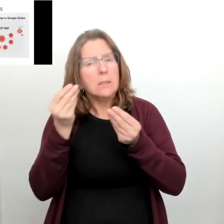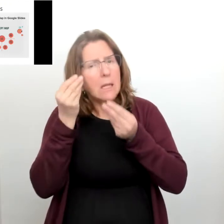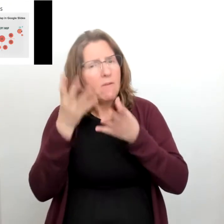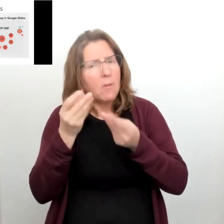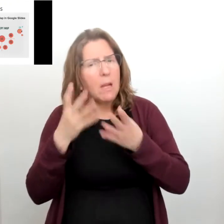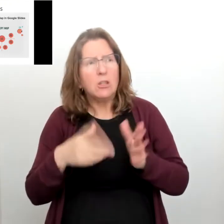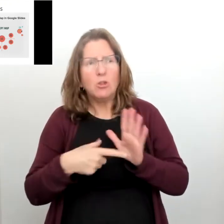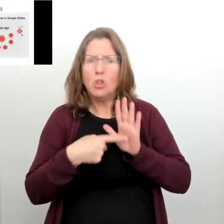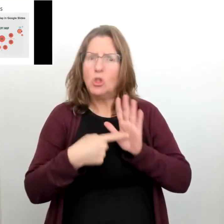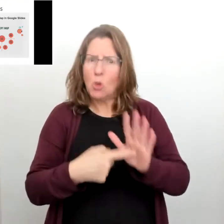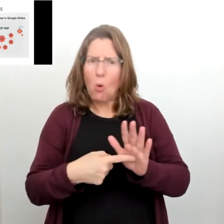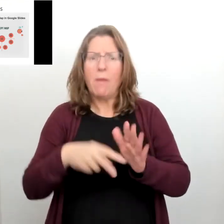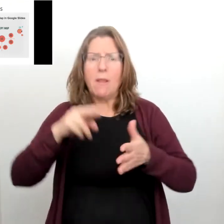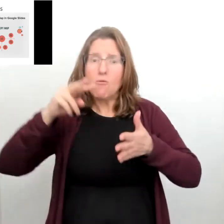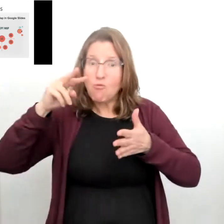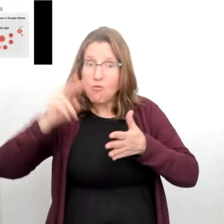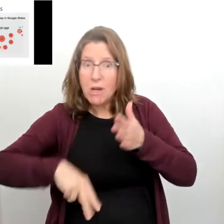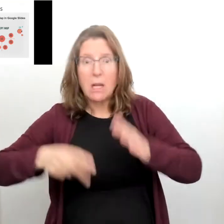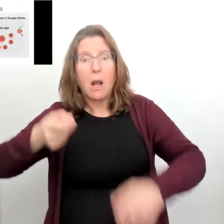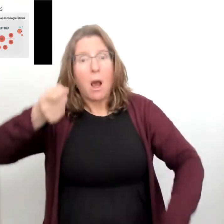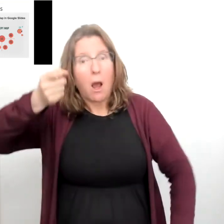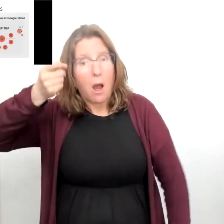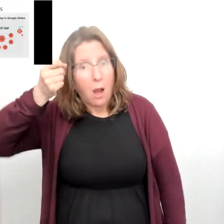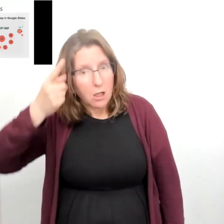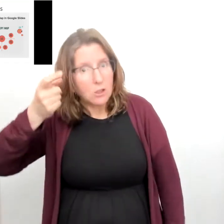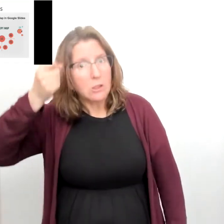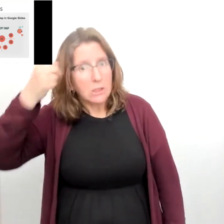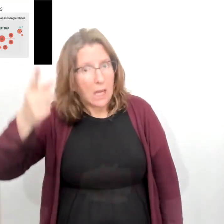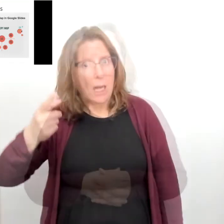And then show what they've read and learned in a concept map.